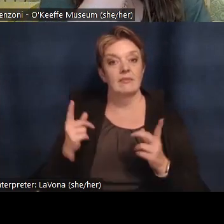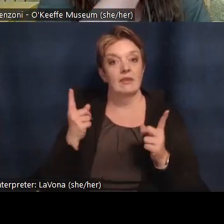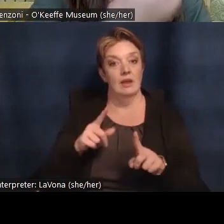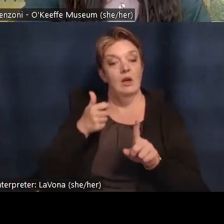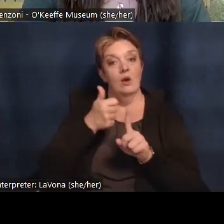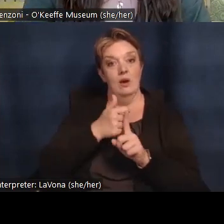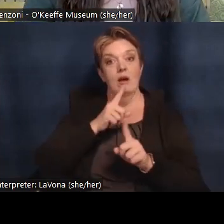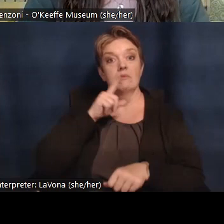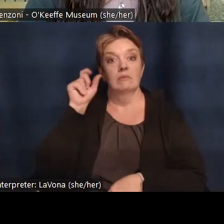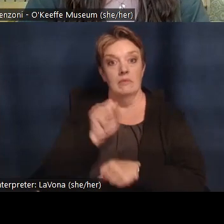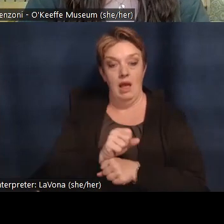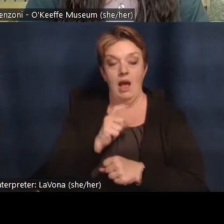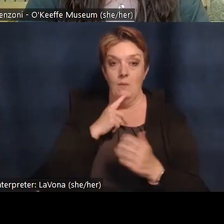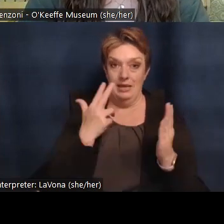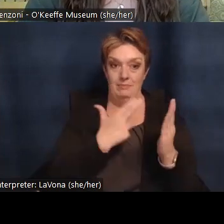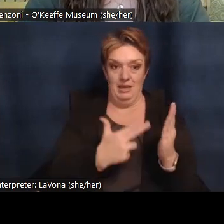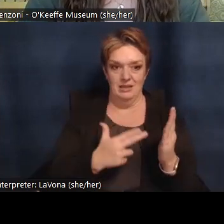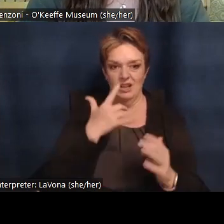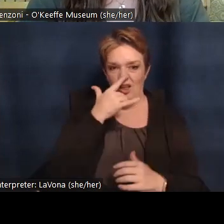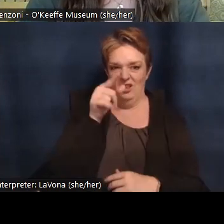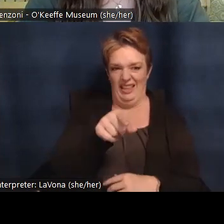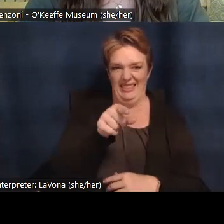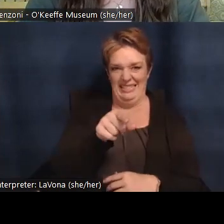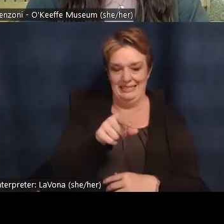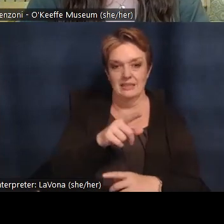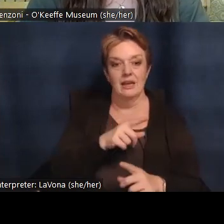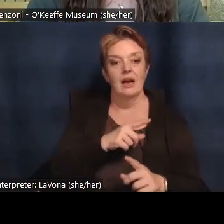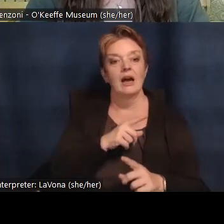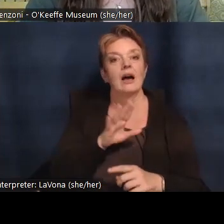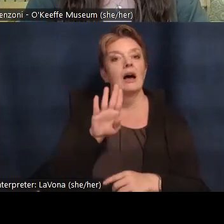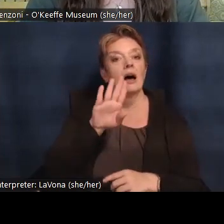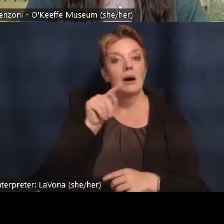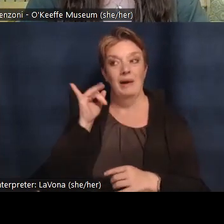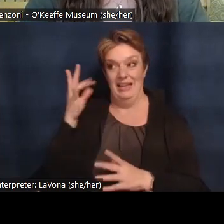but when you visit us today you'll be seeing the studio as she had it in 1984.